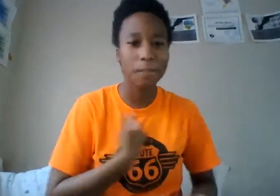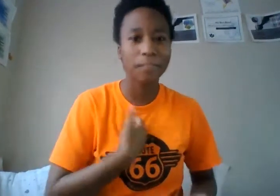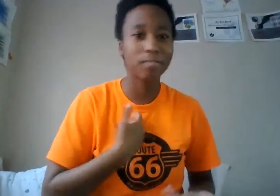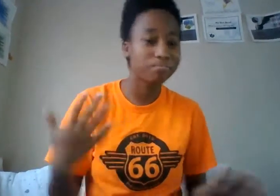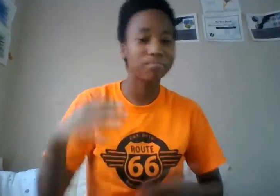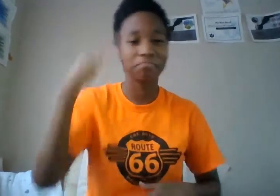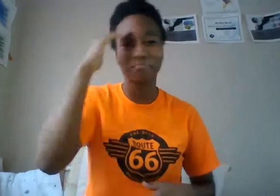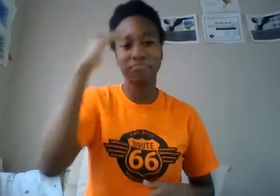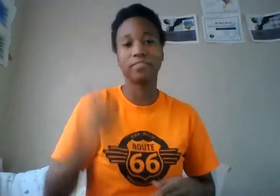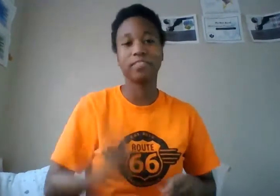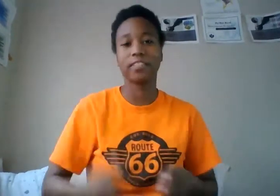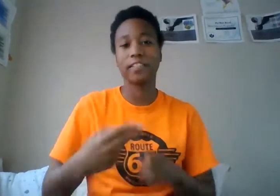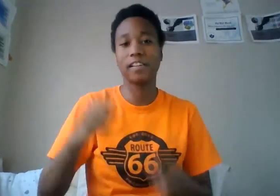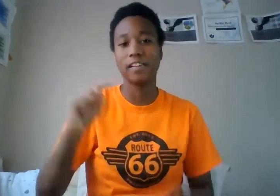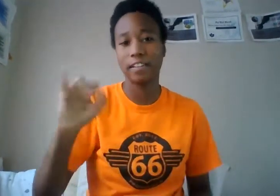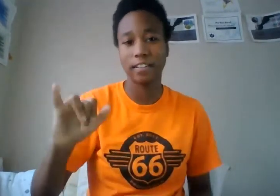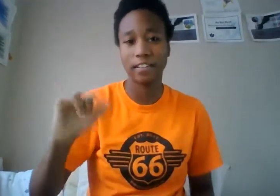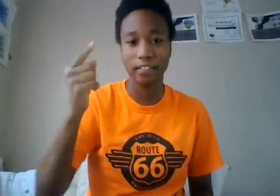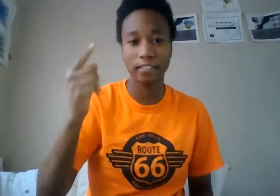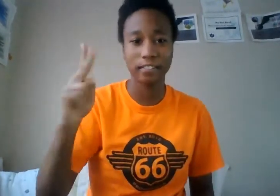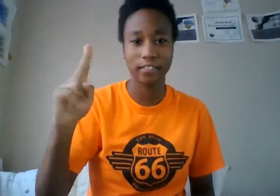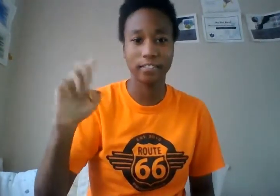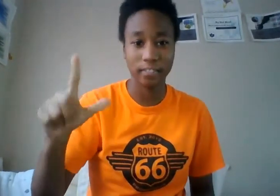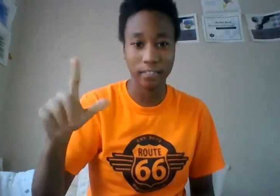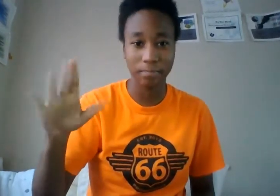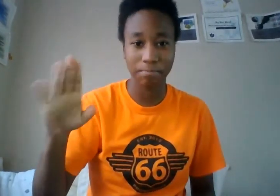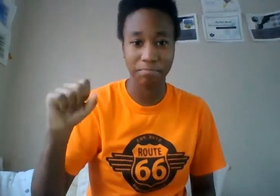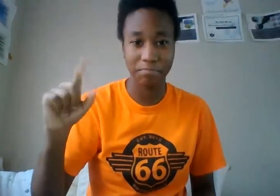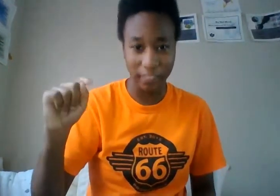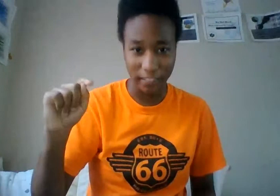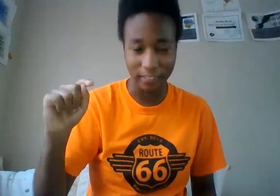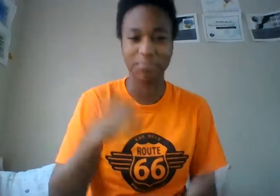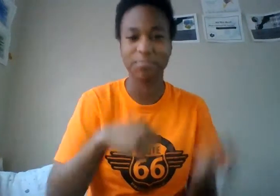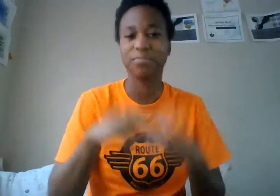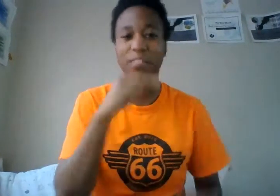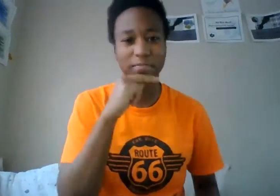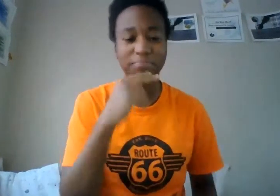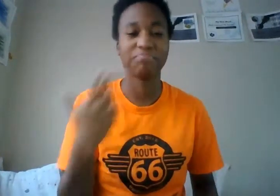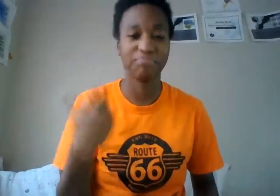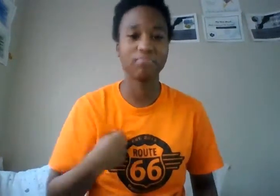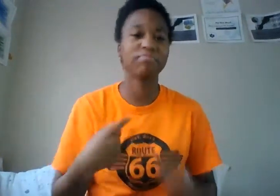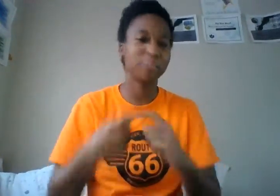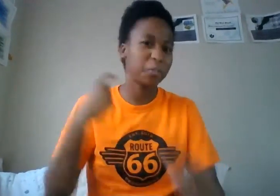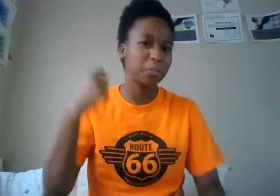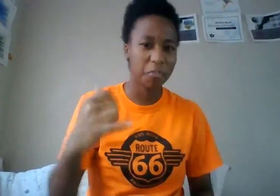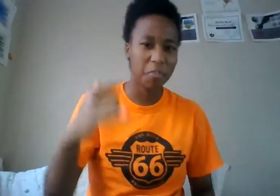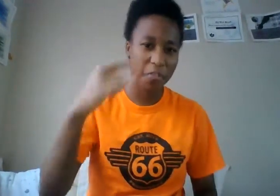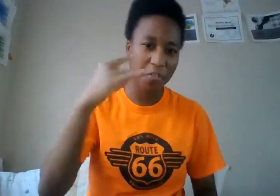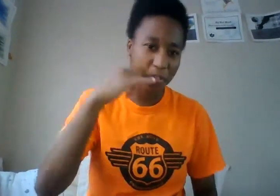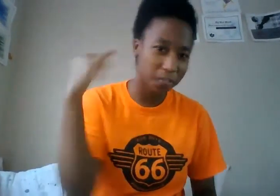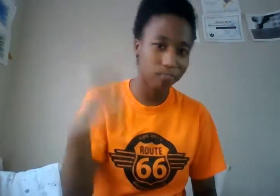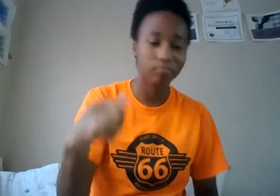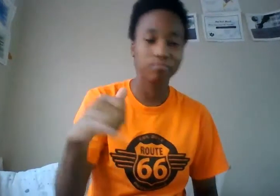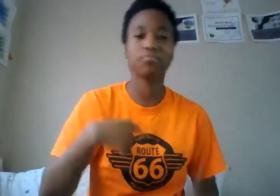I want to introduce myself. Hi, I'm Ny'kel Best. sign name on jaw "N' I'm from south California